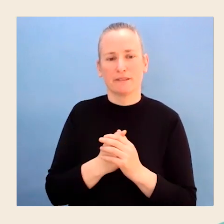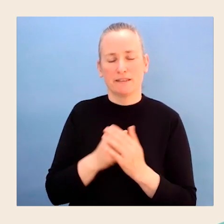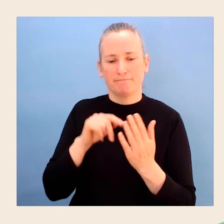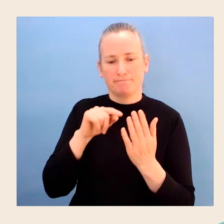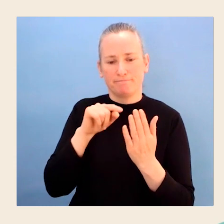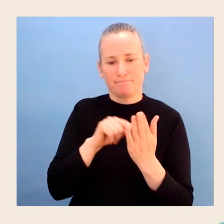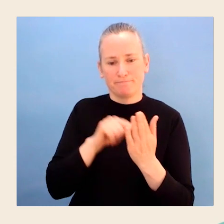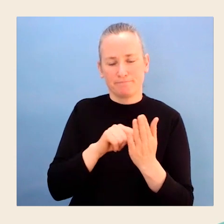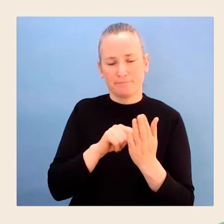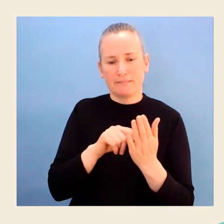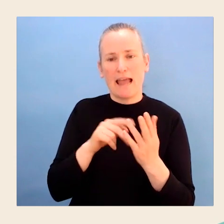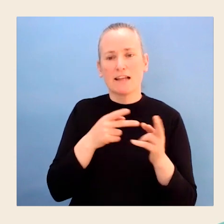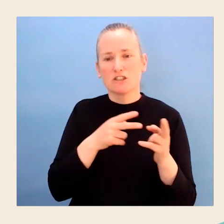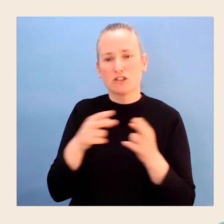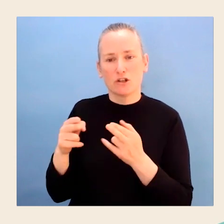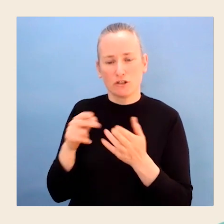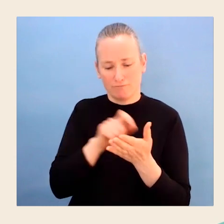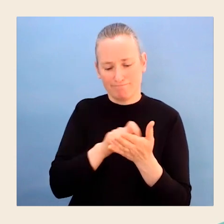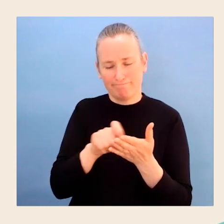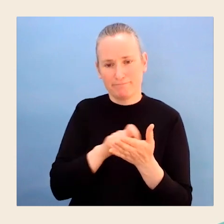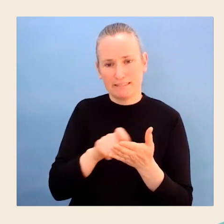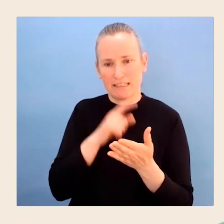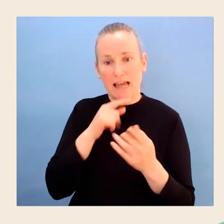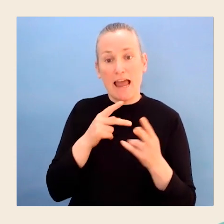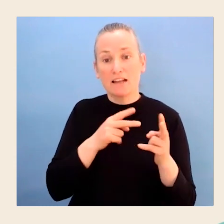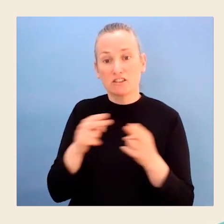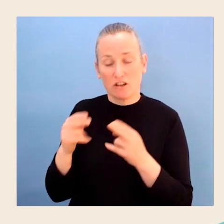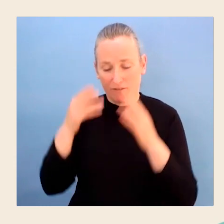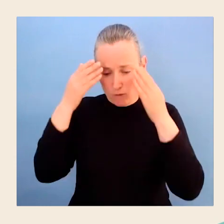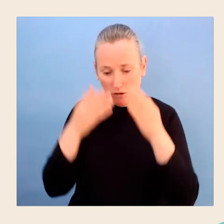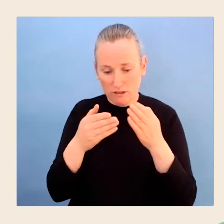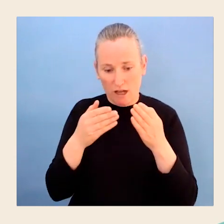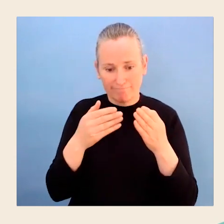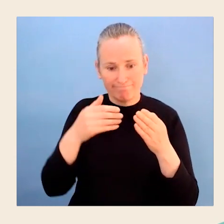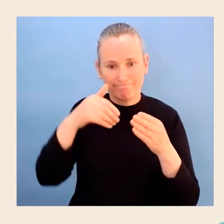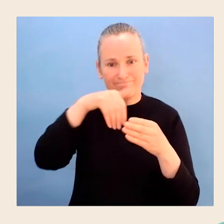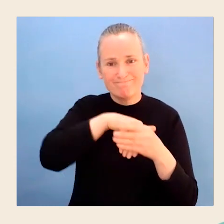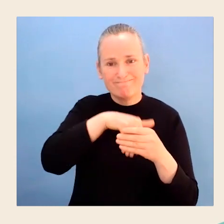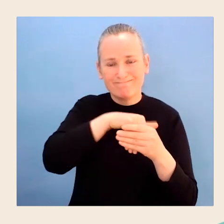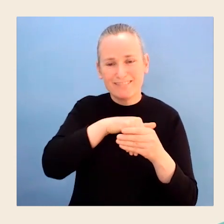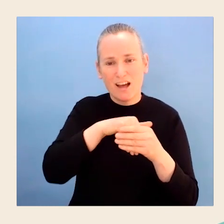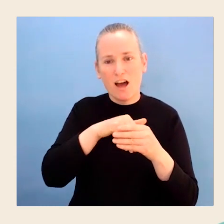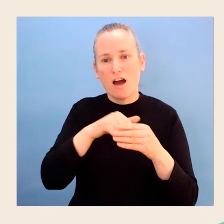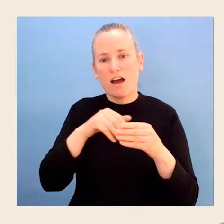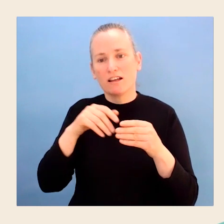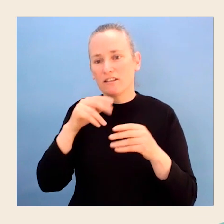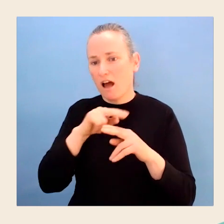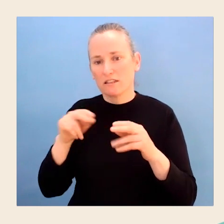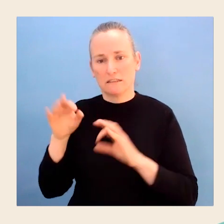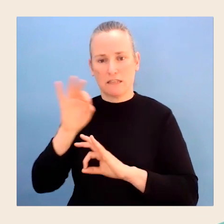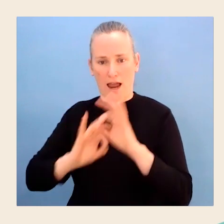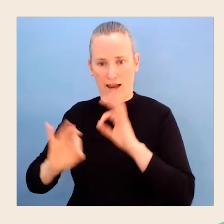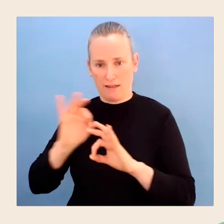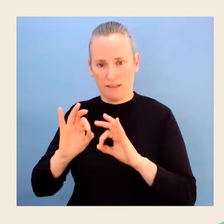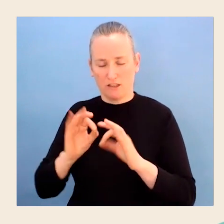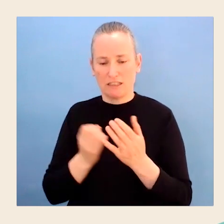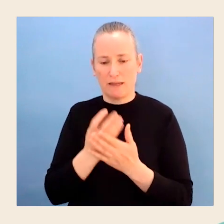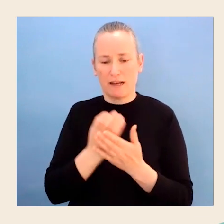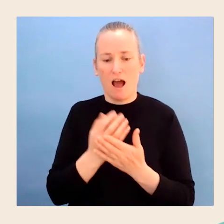says that the editorial focus was on substance over style. And she explains that often times editing that focuses too much on proper spelling, grammar,